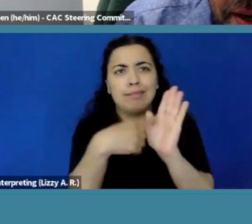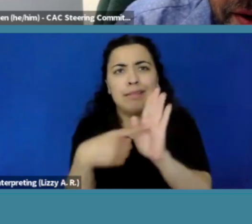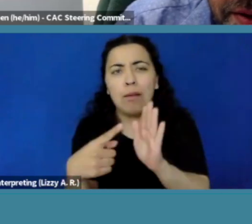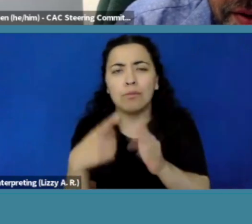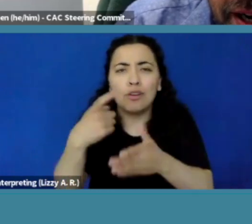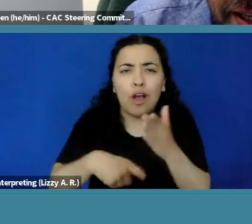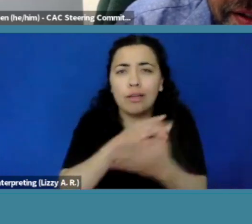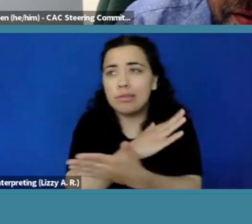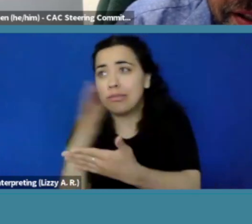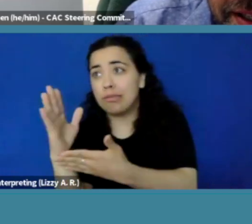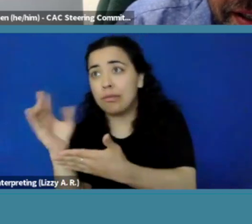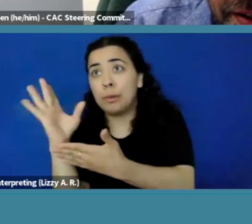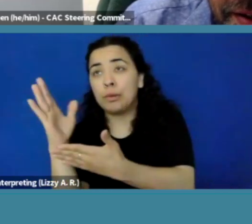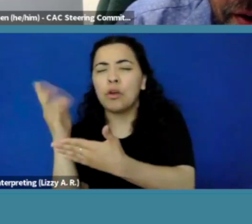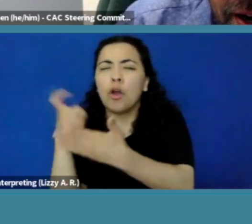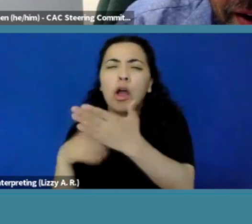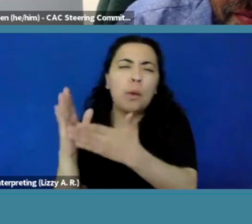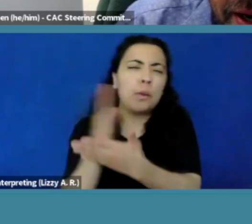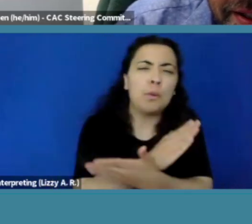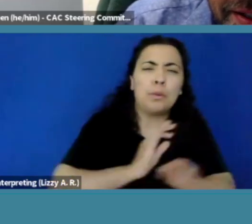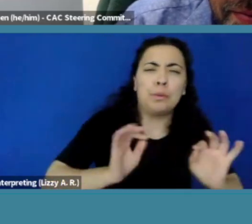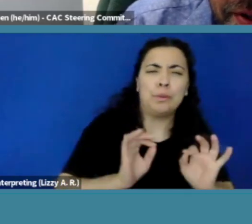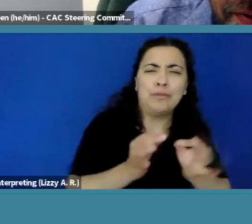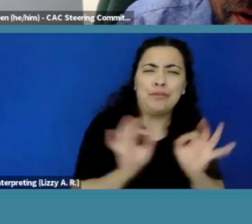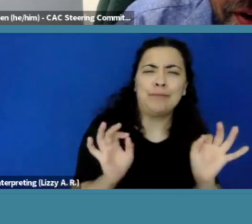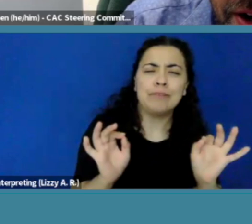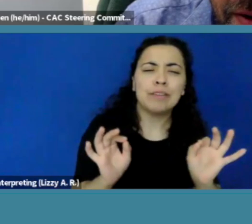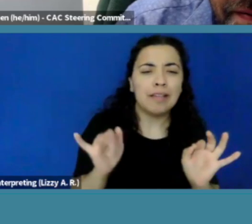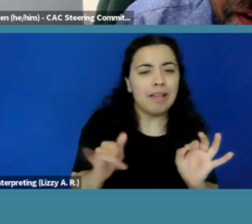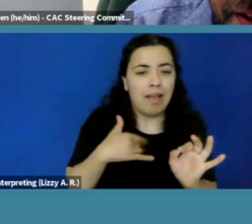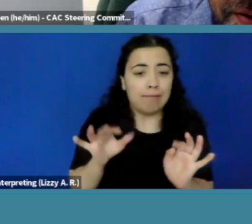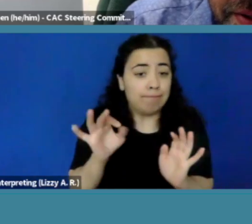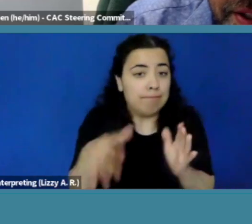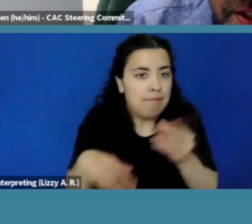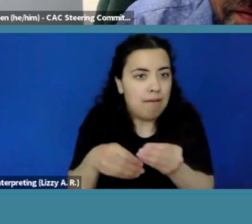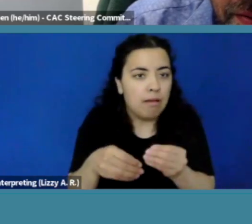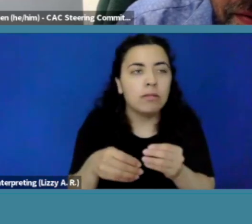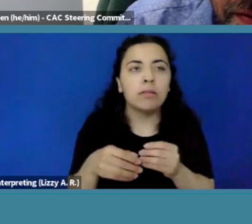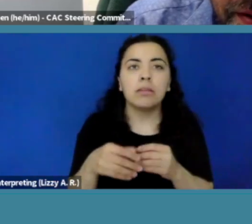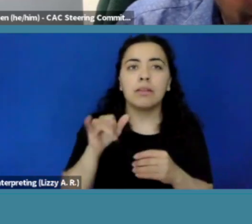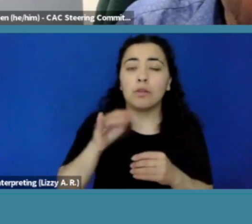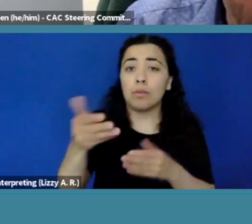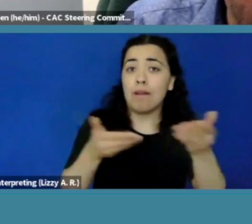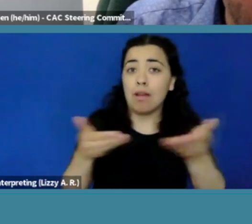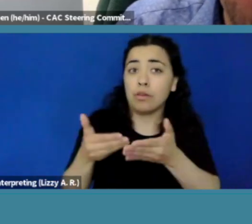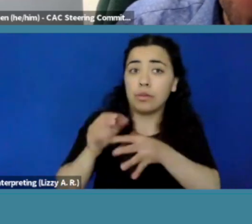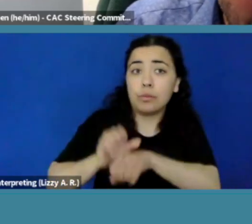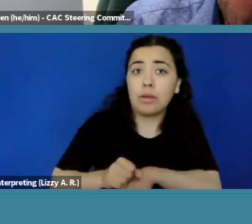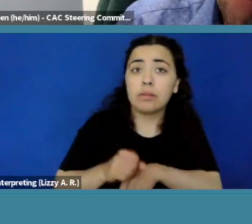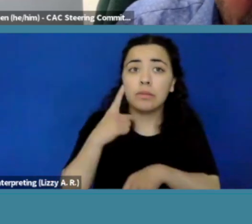But I would also add to it in your hiring practices, when you're already filling those positions for front of house or facilitators,